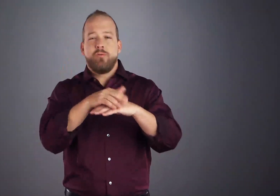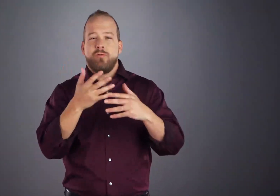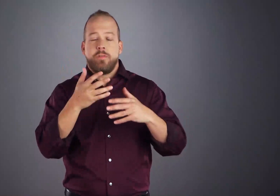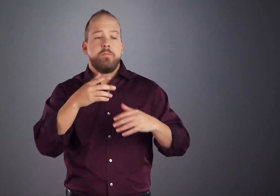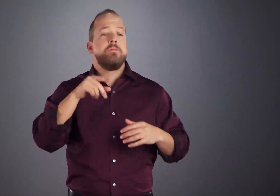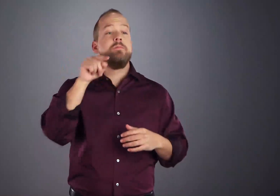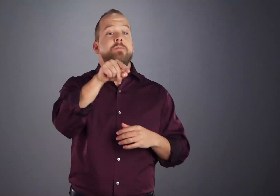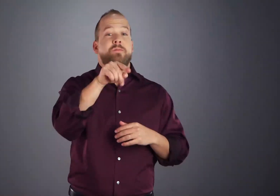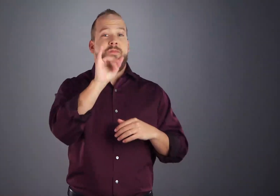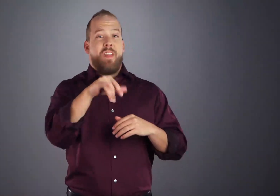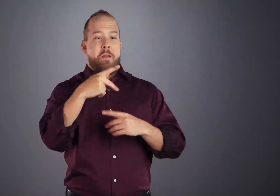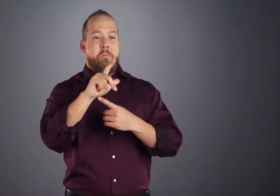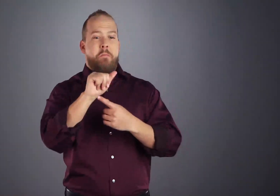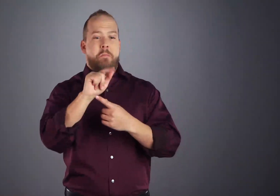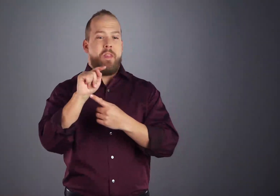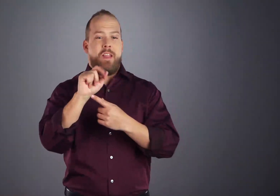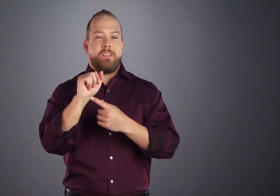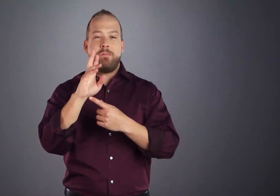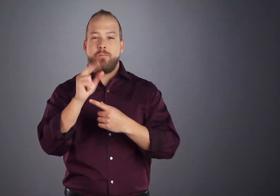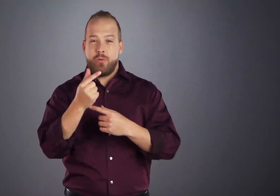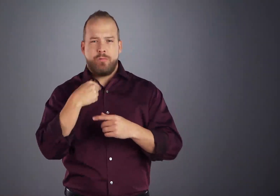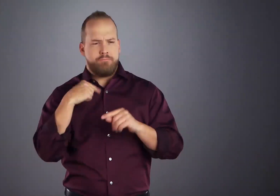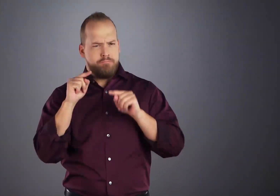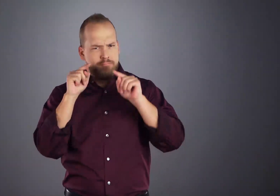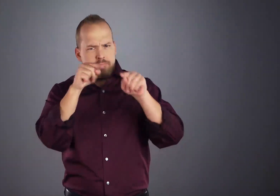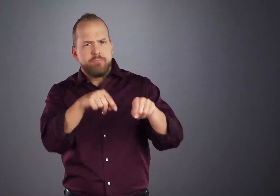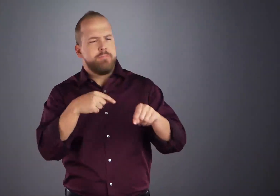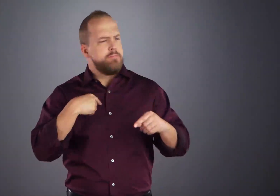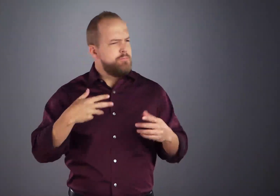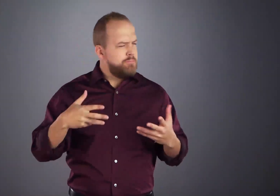making us feel heroic.